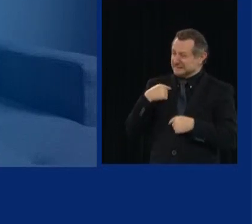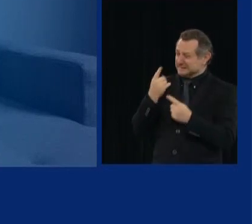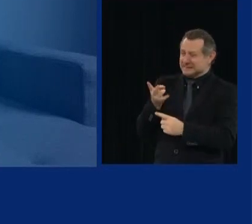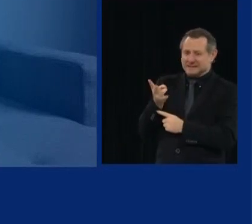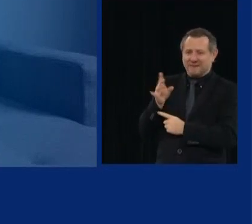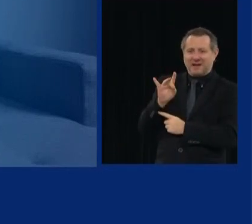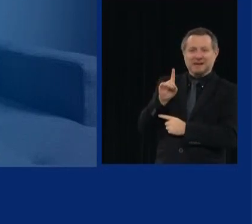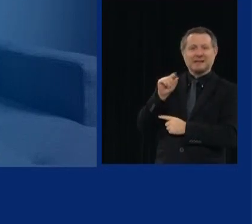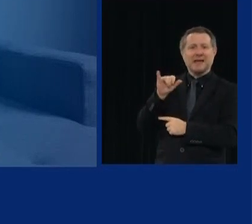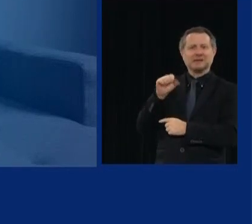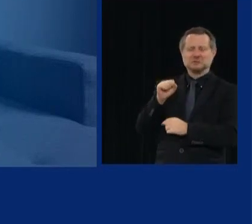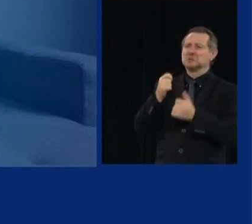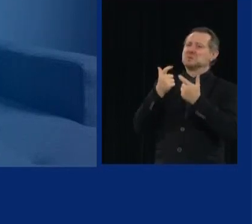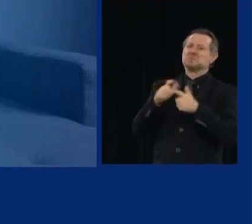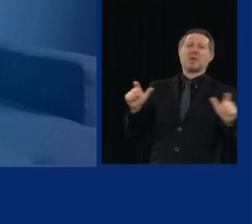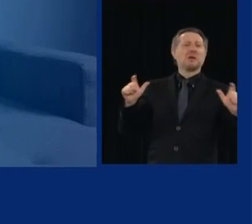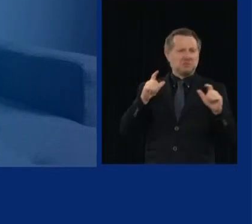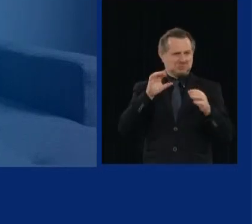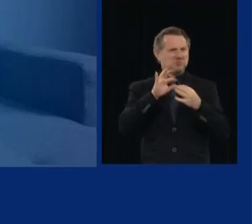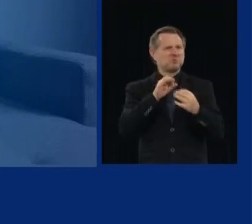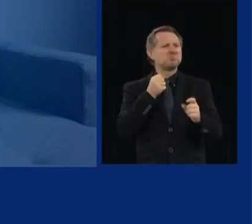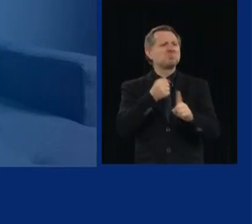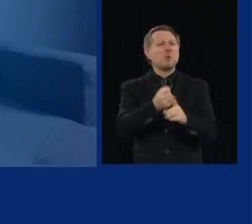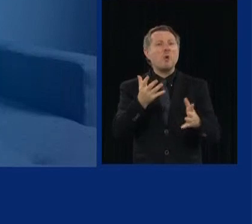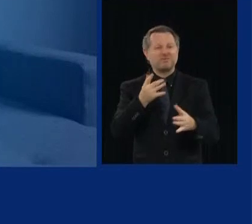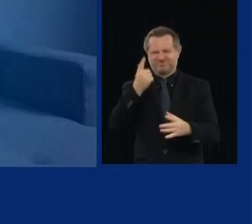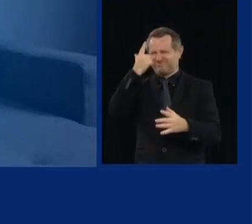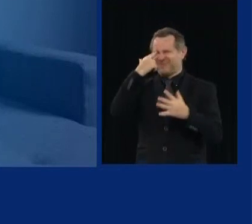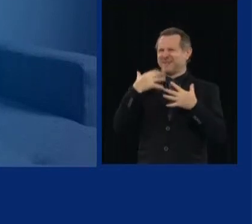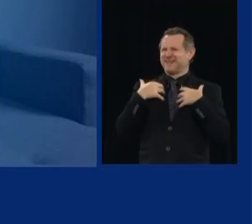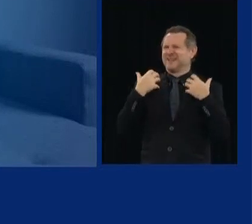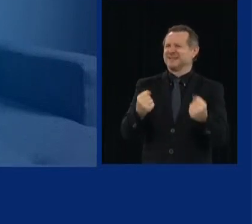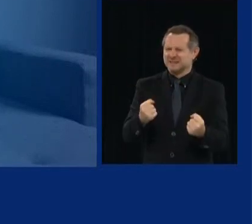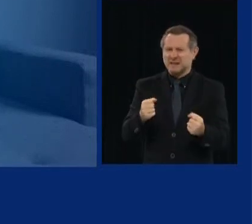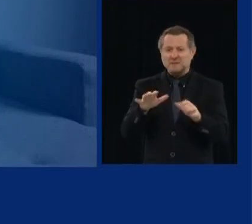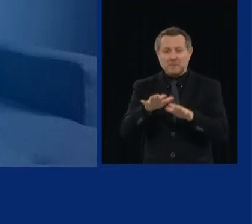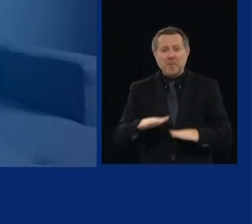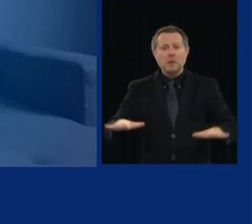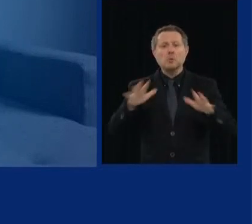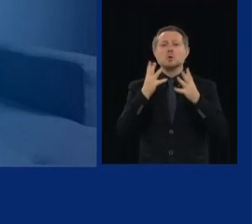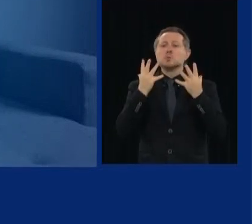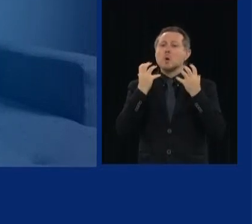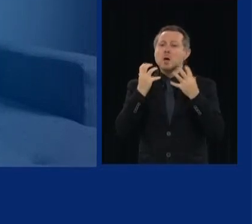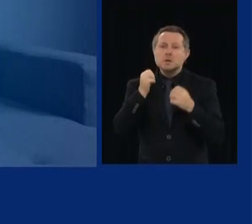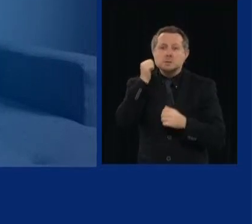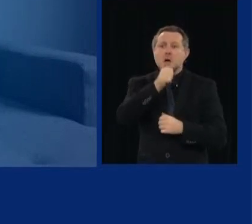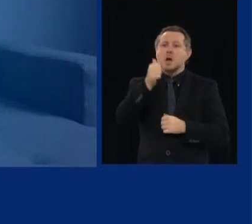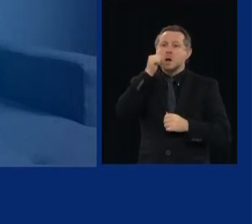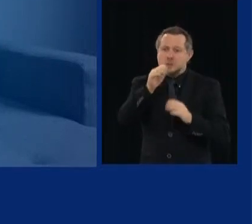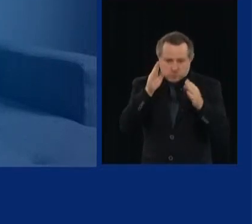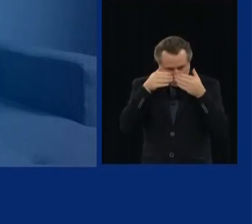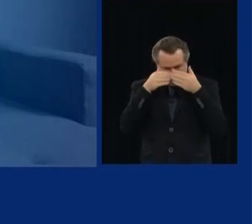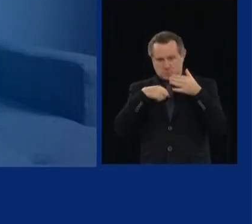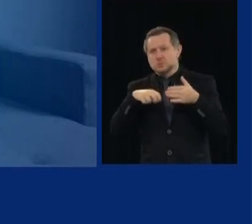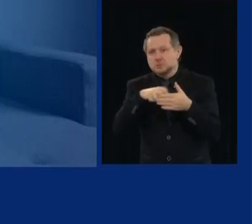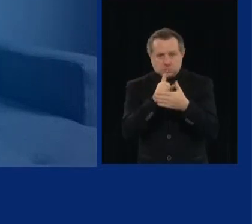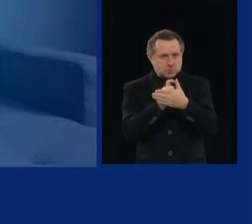HAVE BEEN CREATED INADVERTENTLY